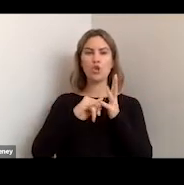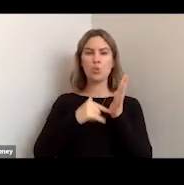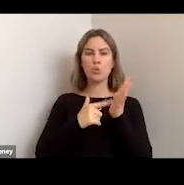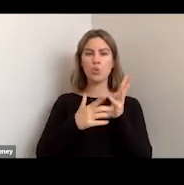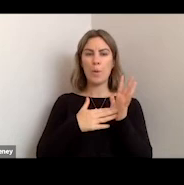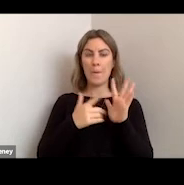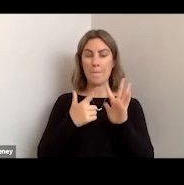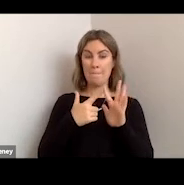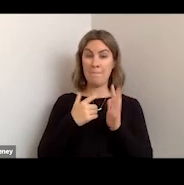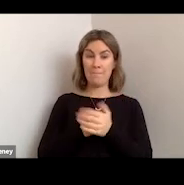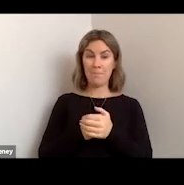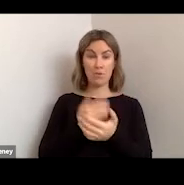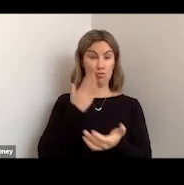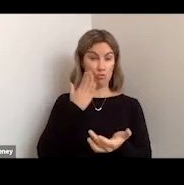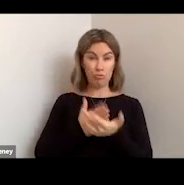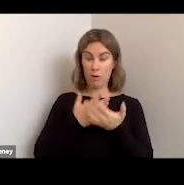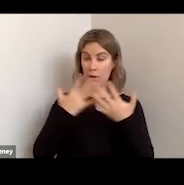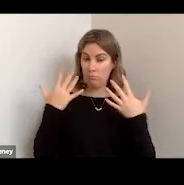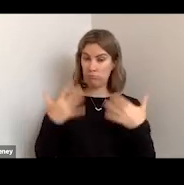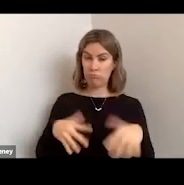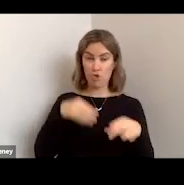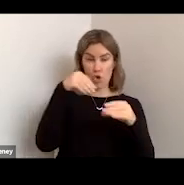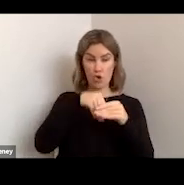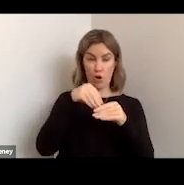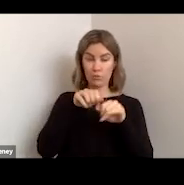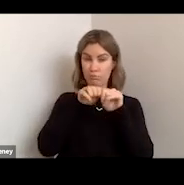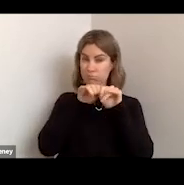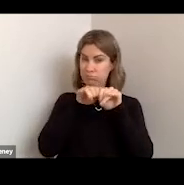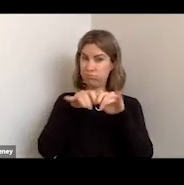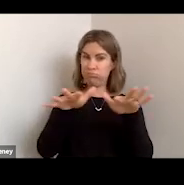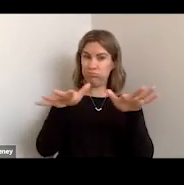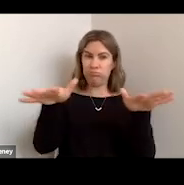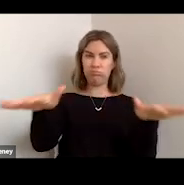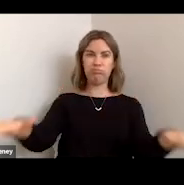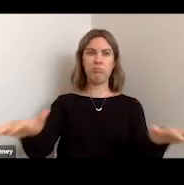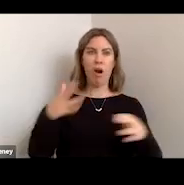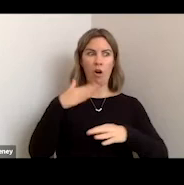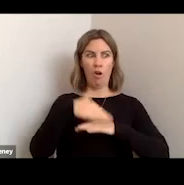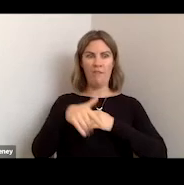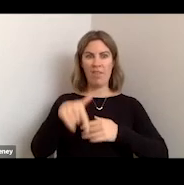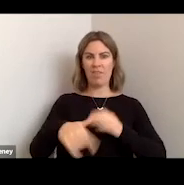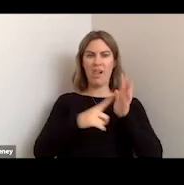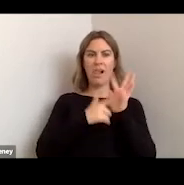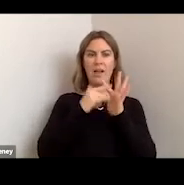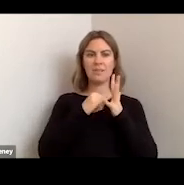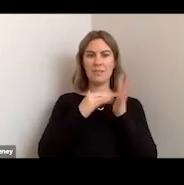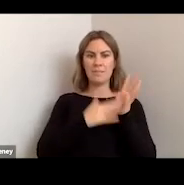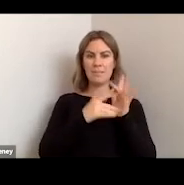because of the amount of content that was being placed out there by fashion Instagramers into their fashioaccounts.